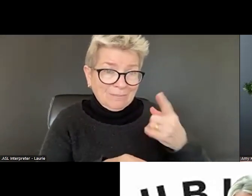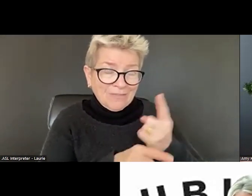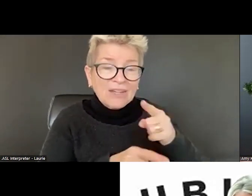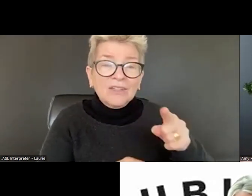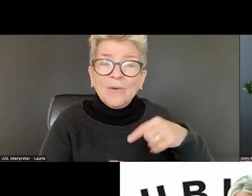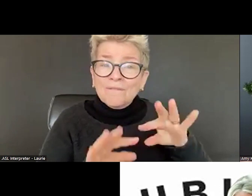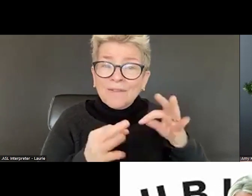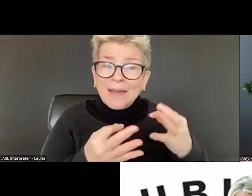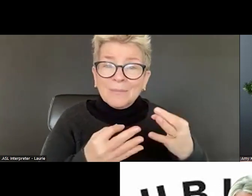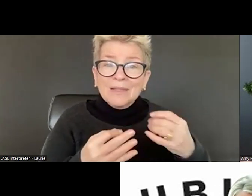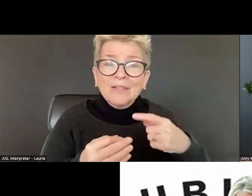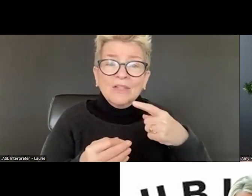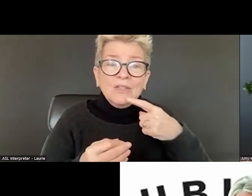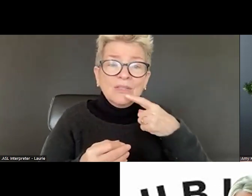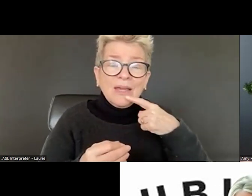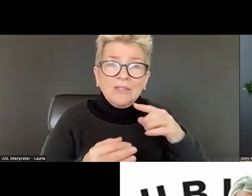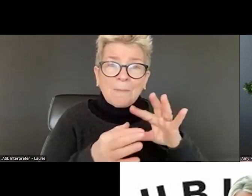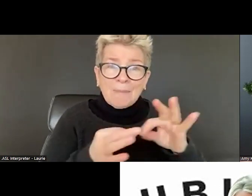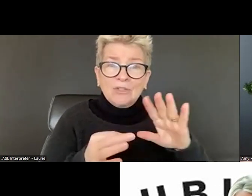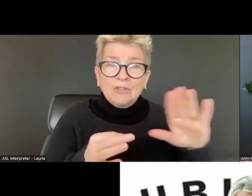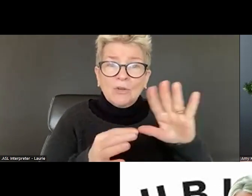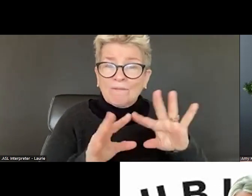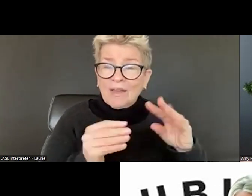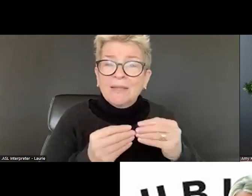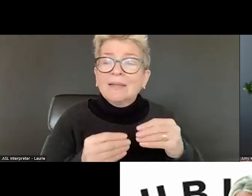our conversations and please feel free those of you in the audience if you want to share